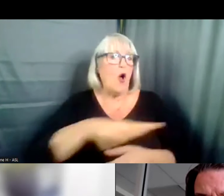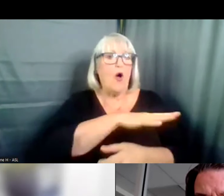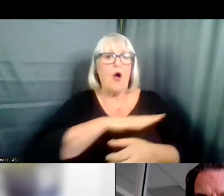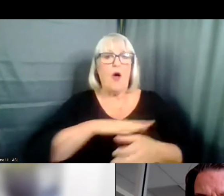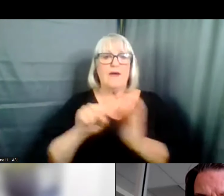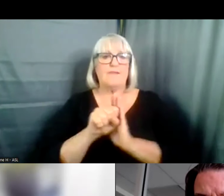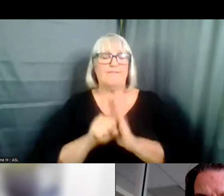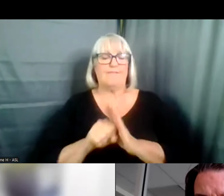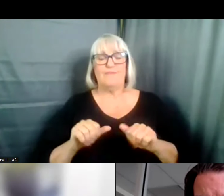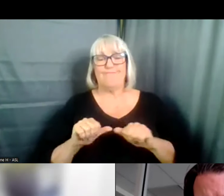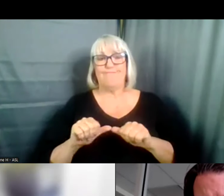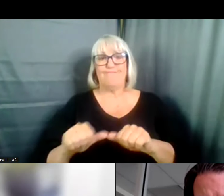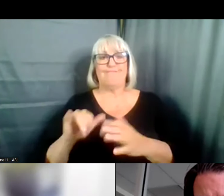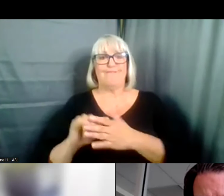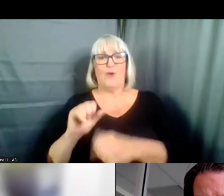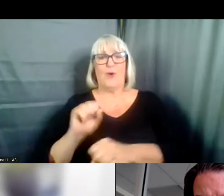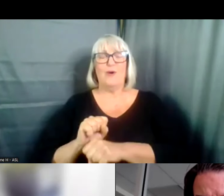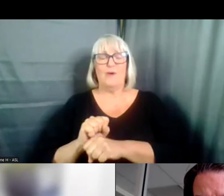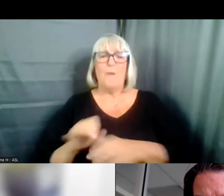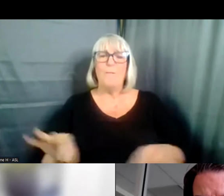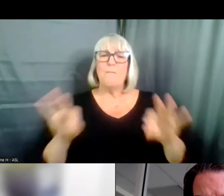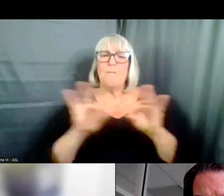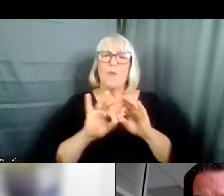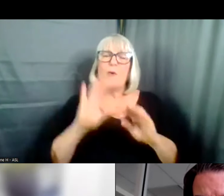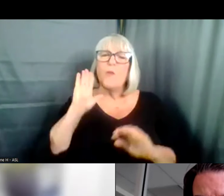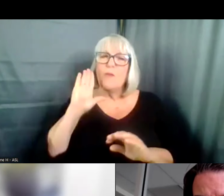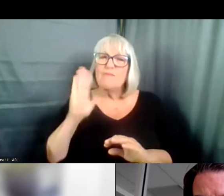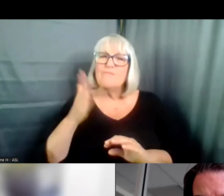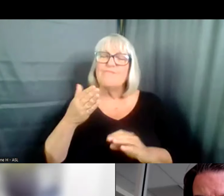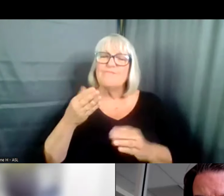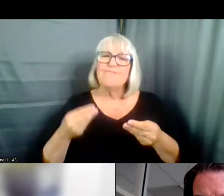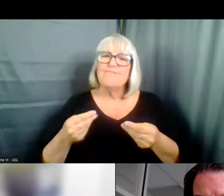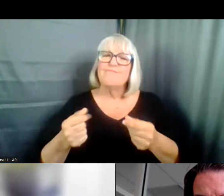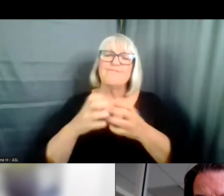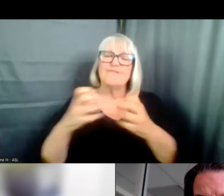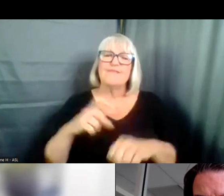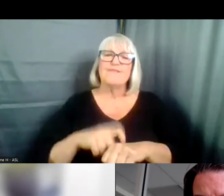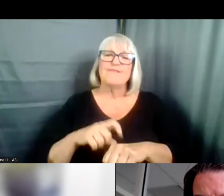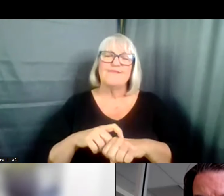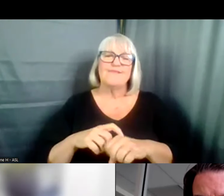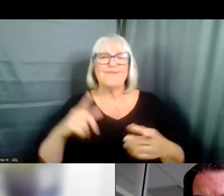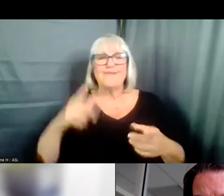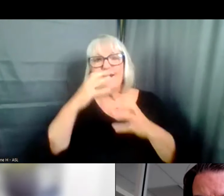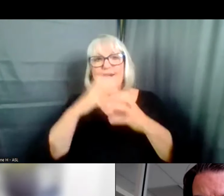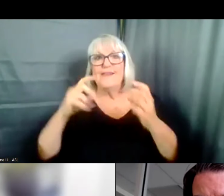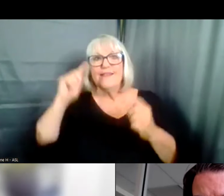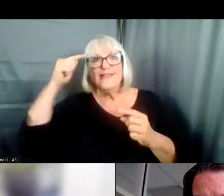important and it's going to take time. This is, you know there's a lot of bureaucratic intensive to overcome a lot of